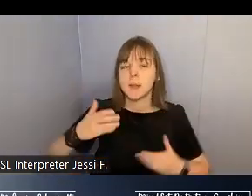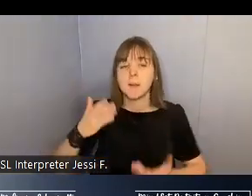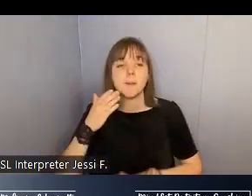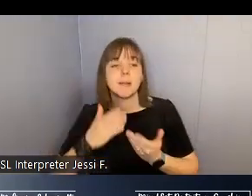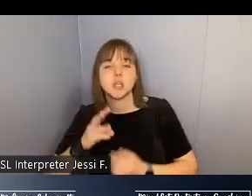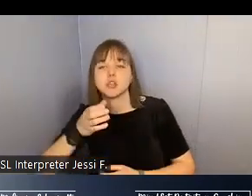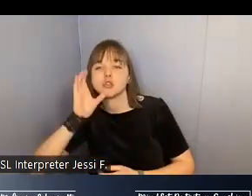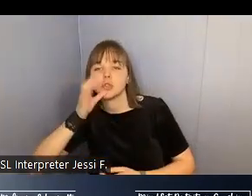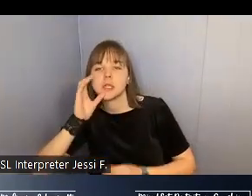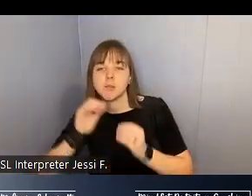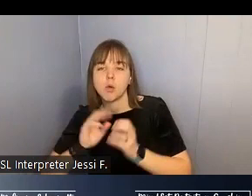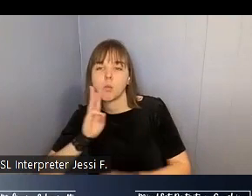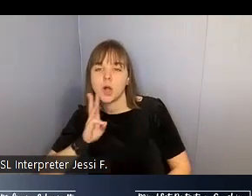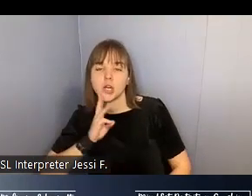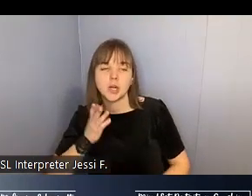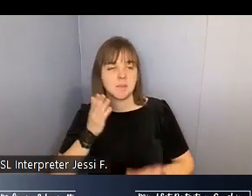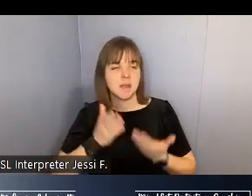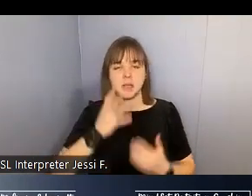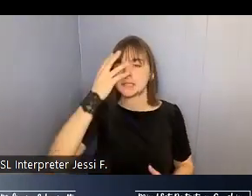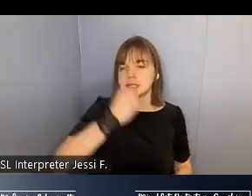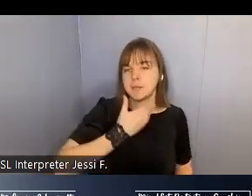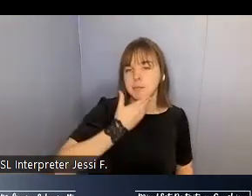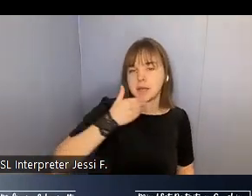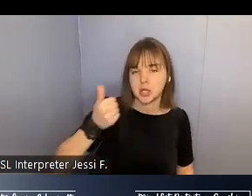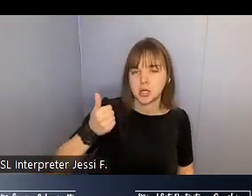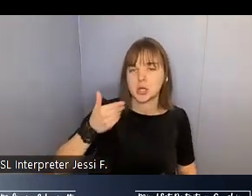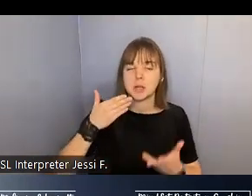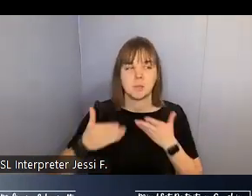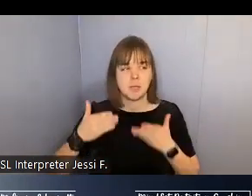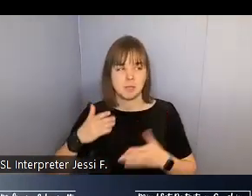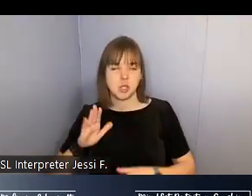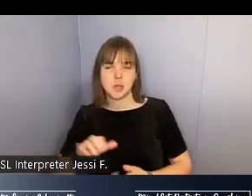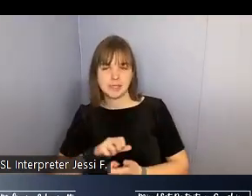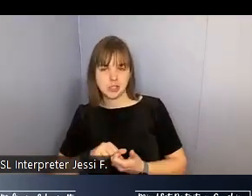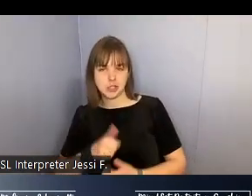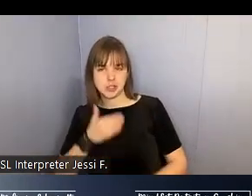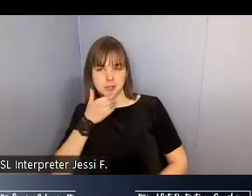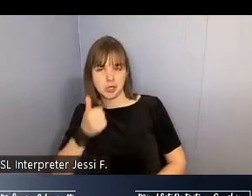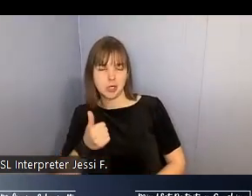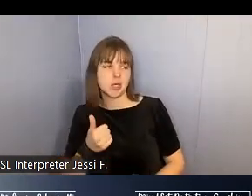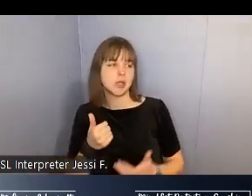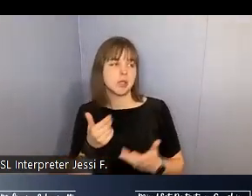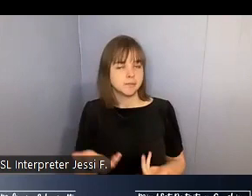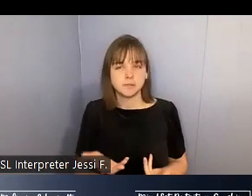Your sleep quality is better. You're sleeping more. Your digestion is improved. Your clothes fit better. This all counts.